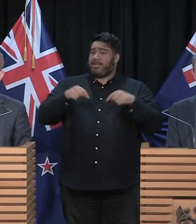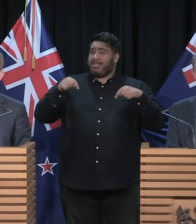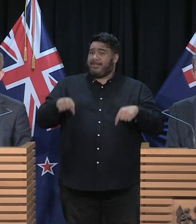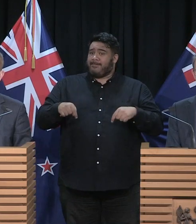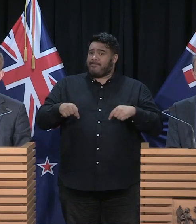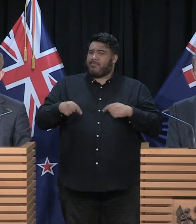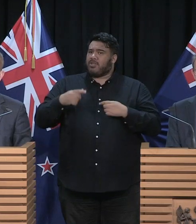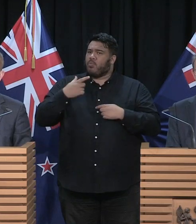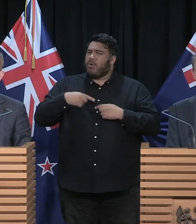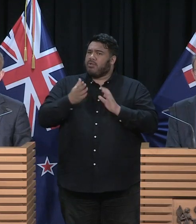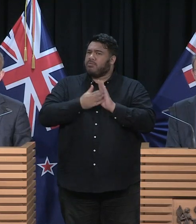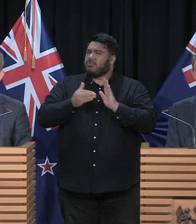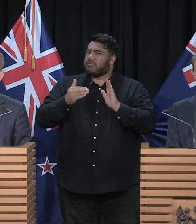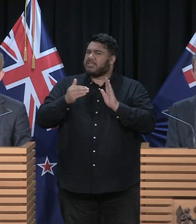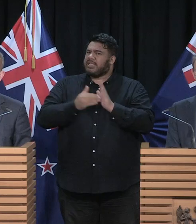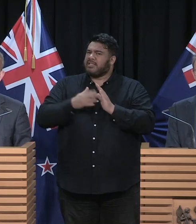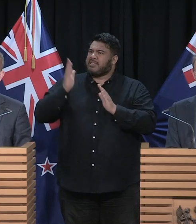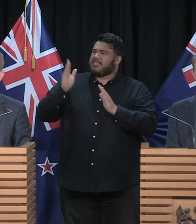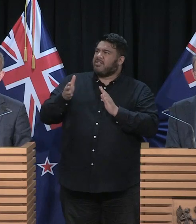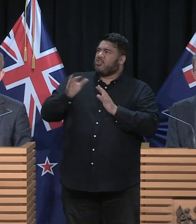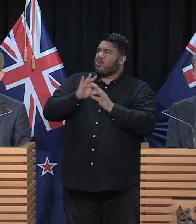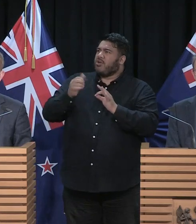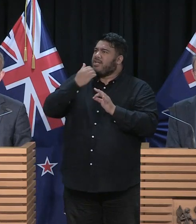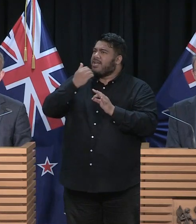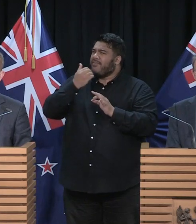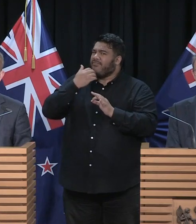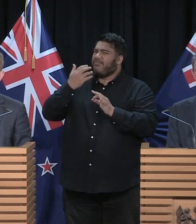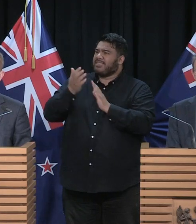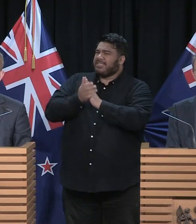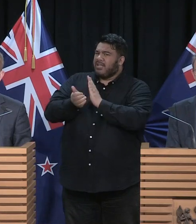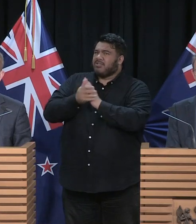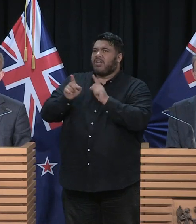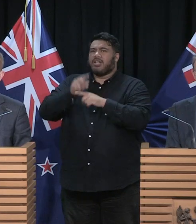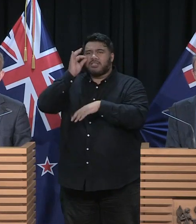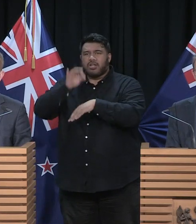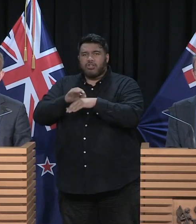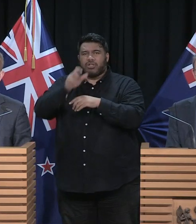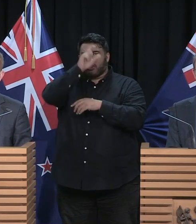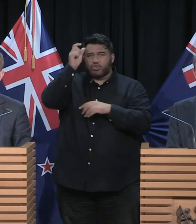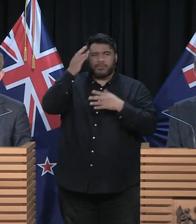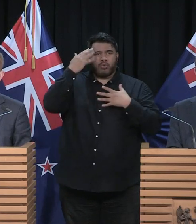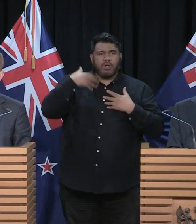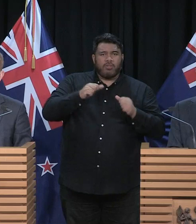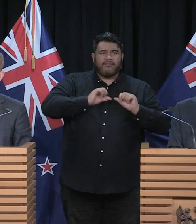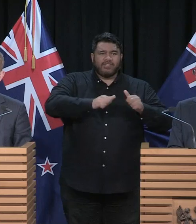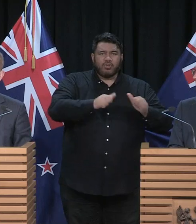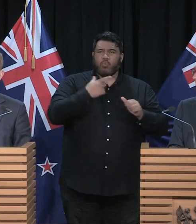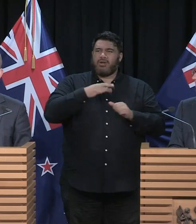act? That's a matter for Parliament. Why does New Zealand continue to have skills shortages in so ma